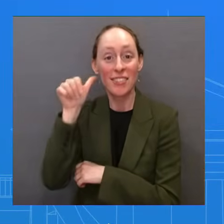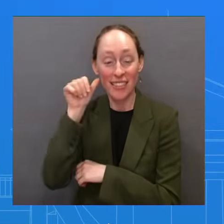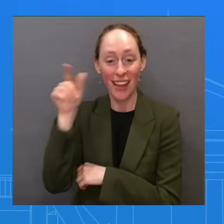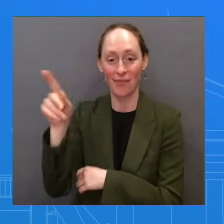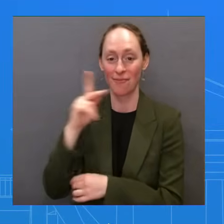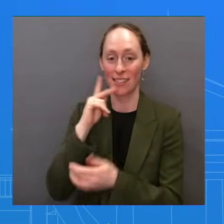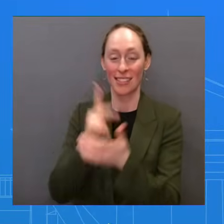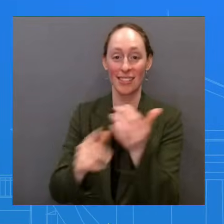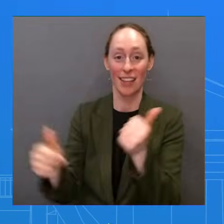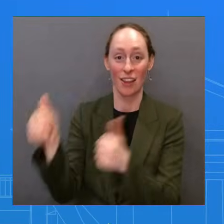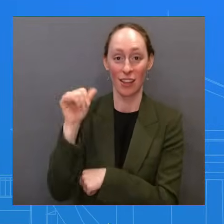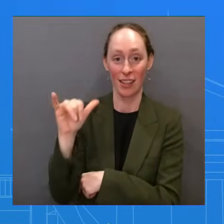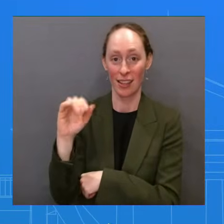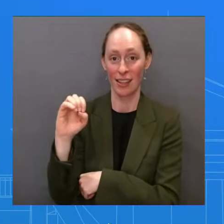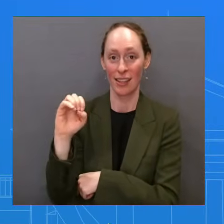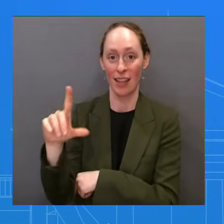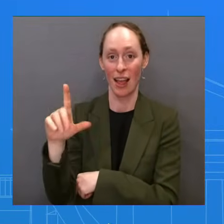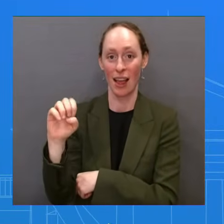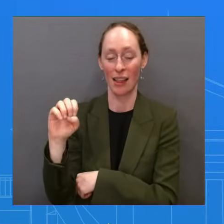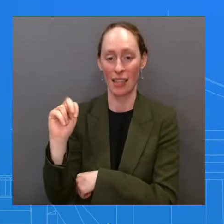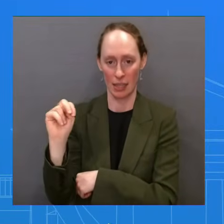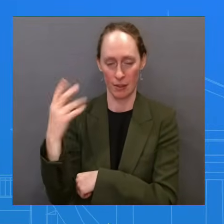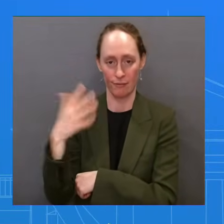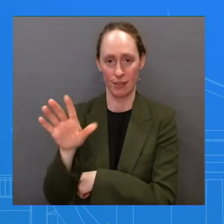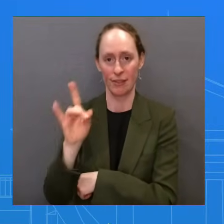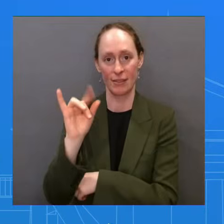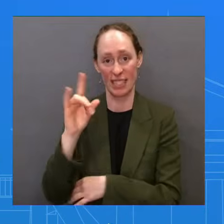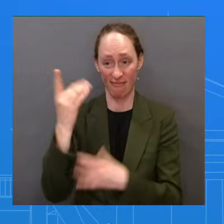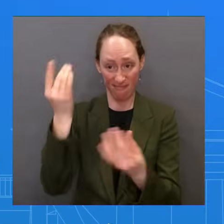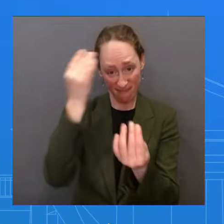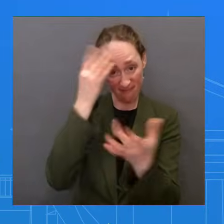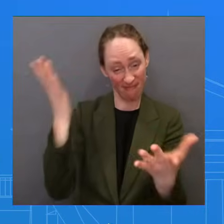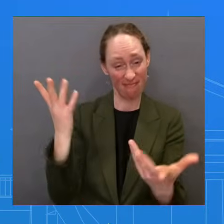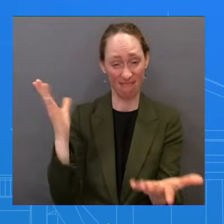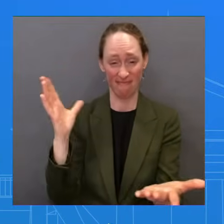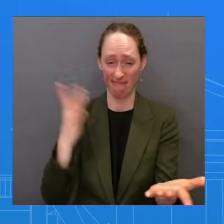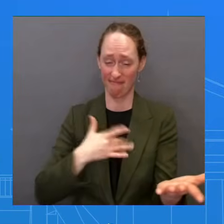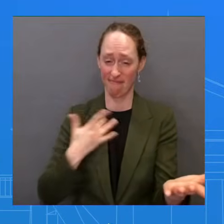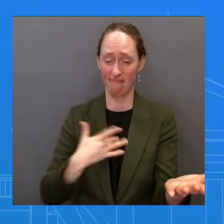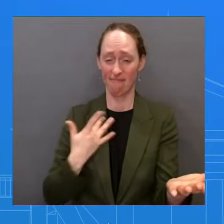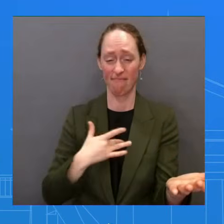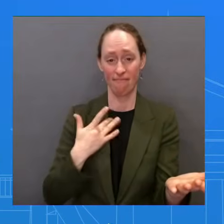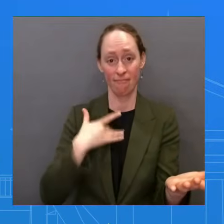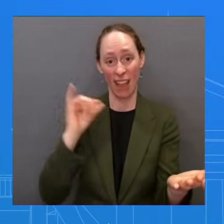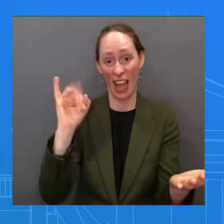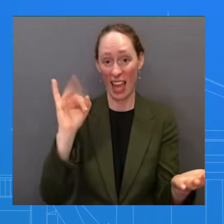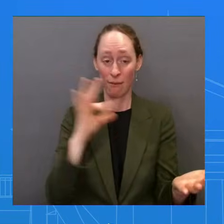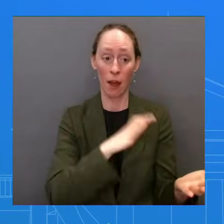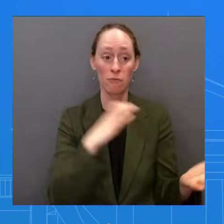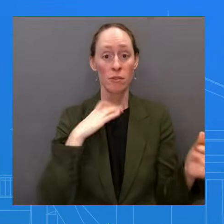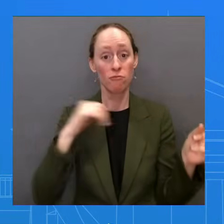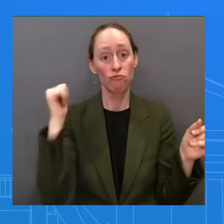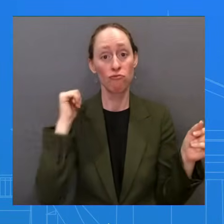we could be unable to meet our obligations. In other words, default as early as June 1st.